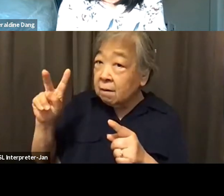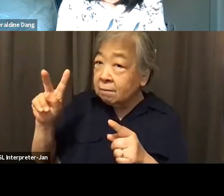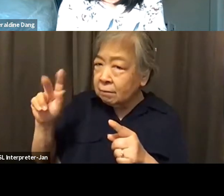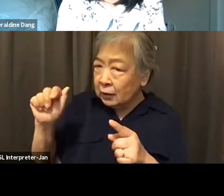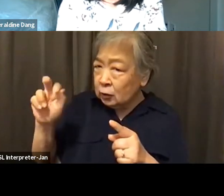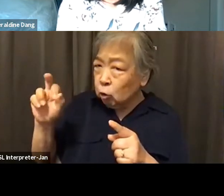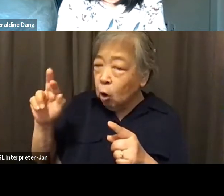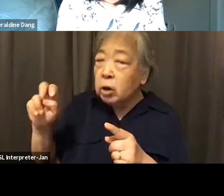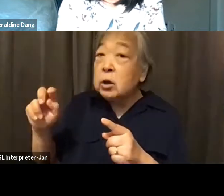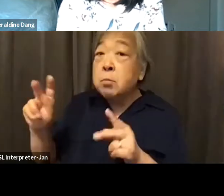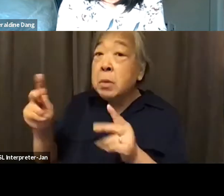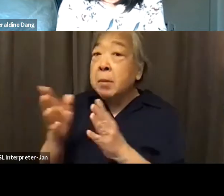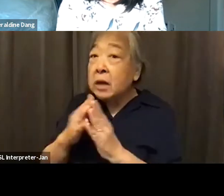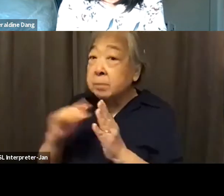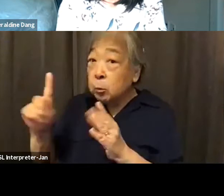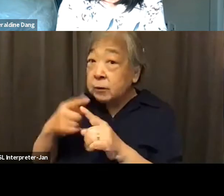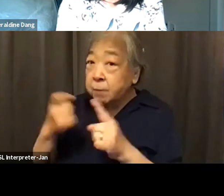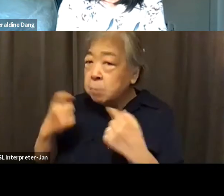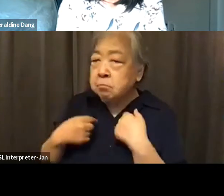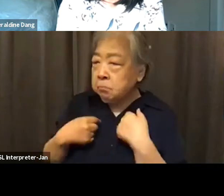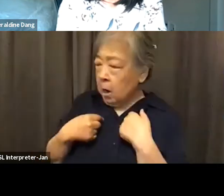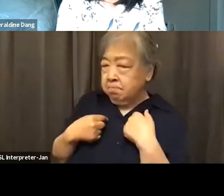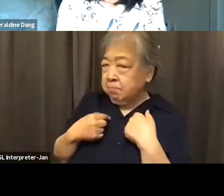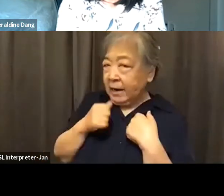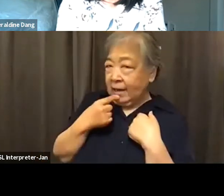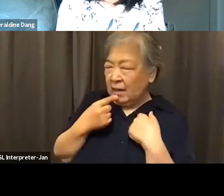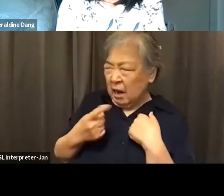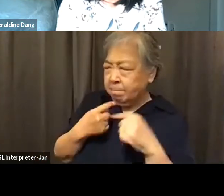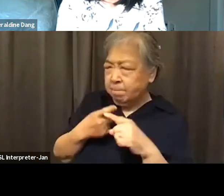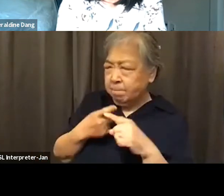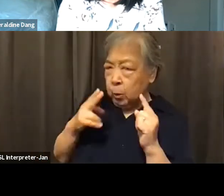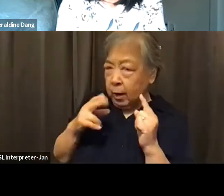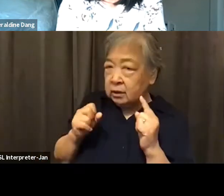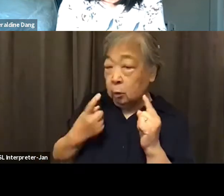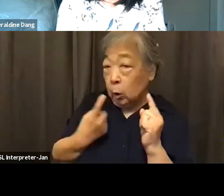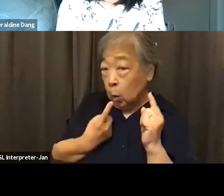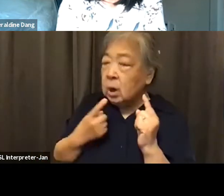than telling them I was from the U.S. especially when I was by myself.